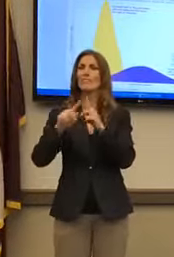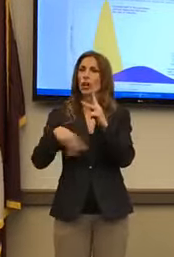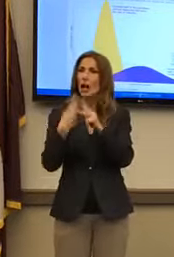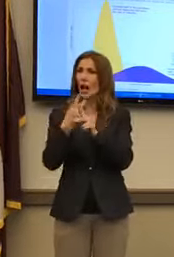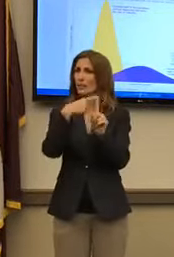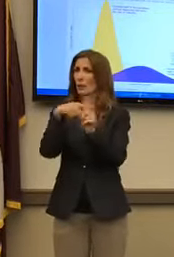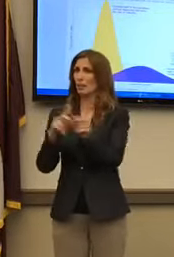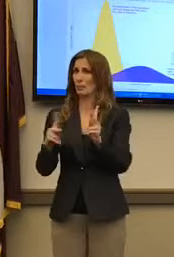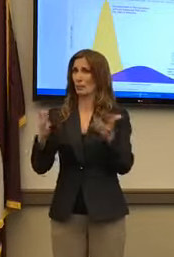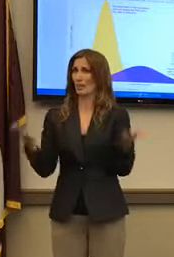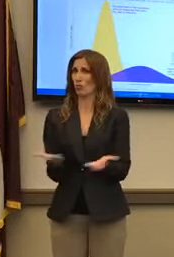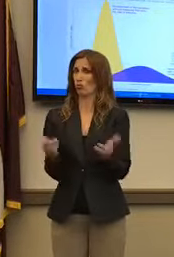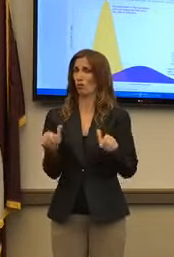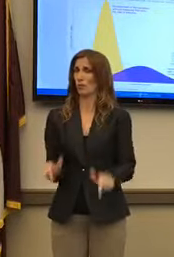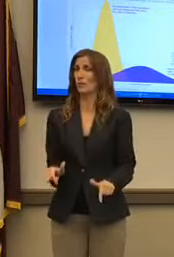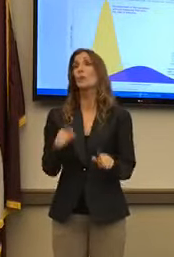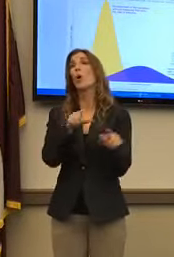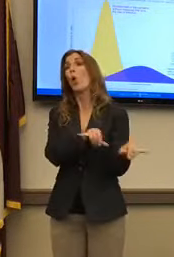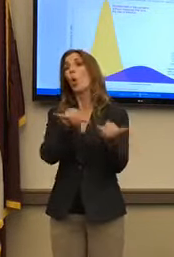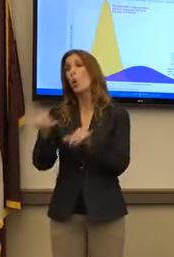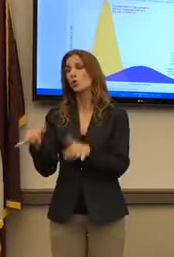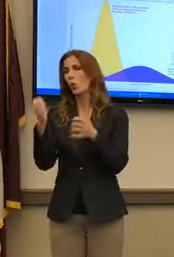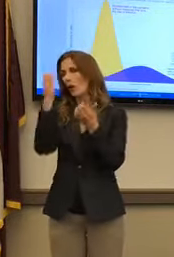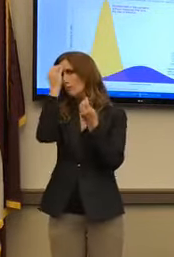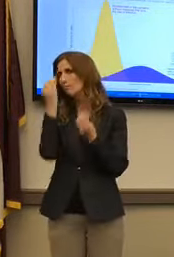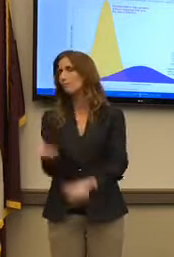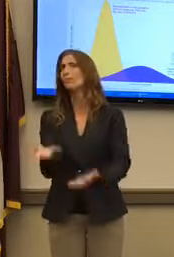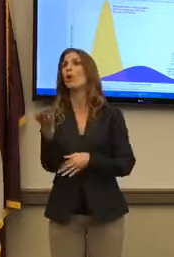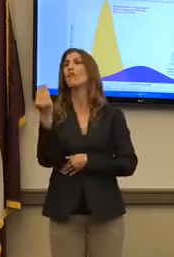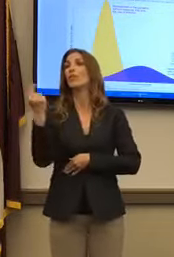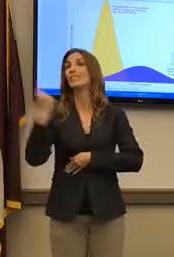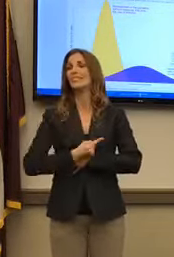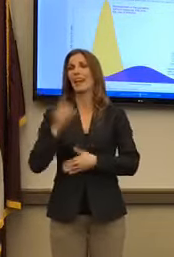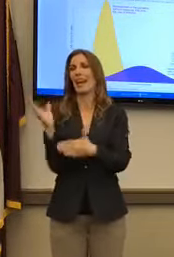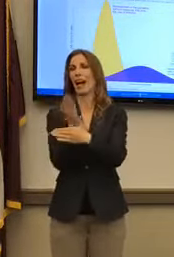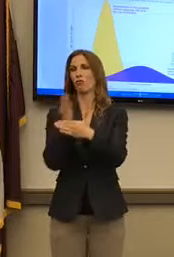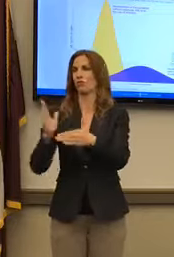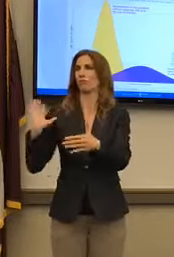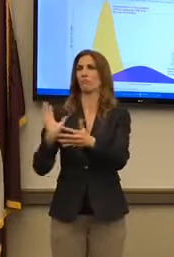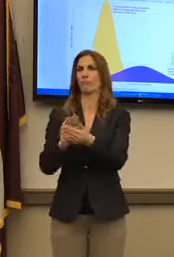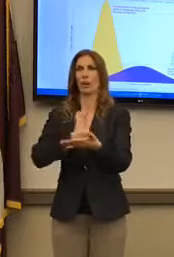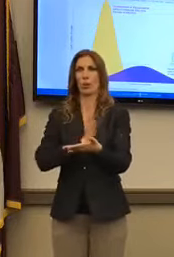county and also present you with a 14 day average of our case numbers which